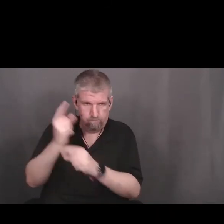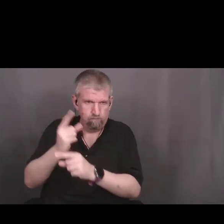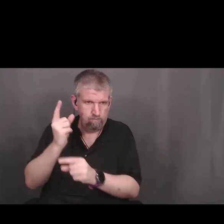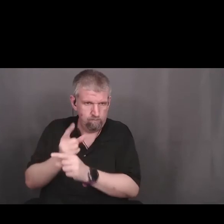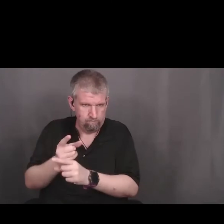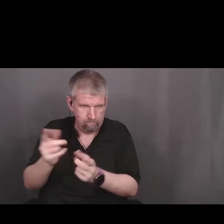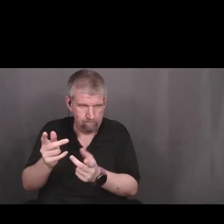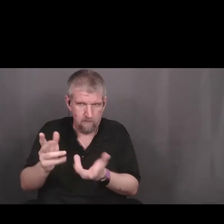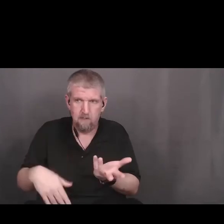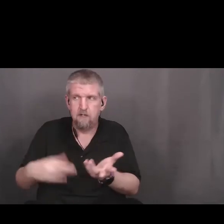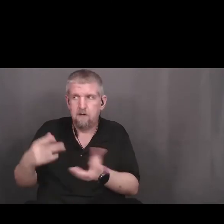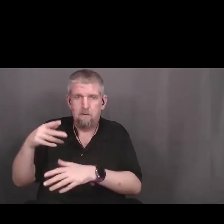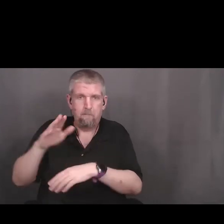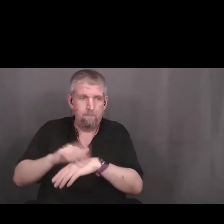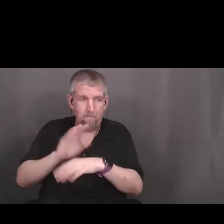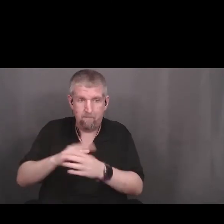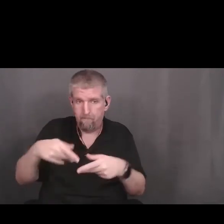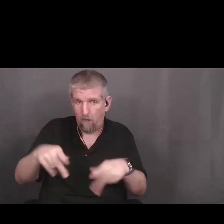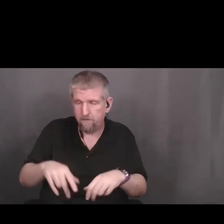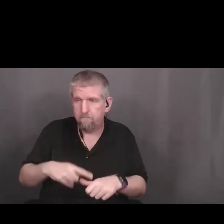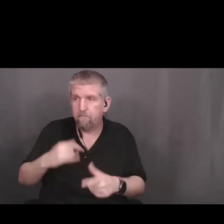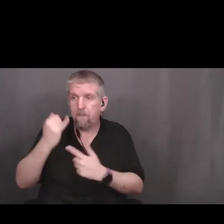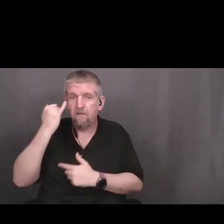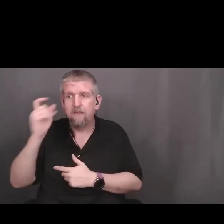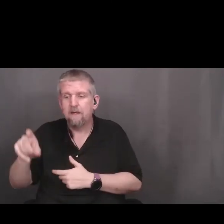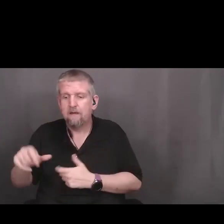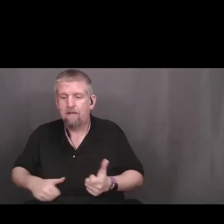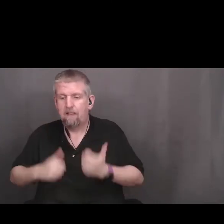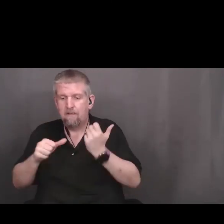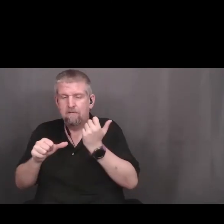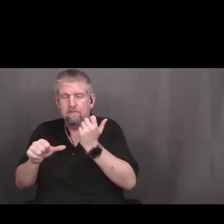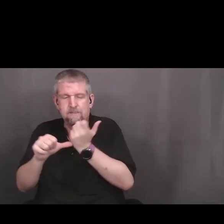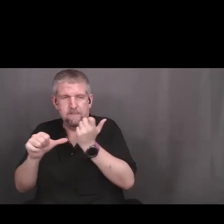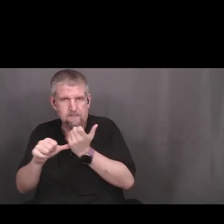Again, the pet policies, if they need to live in attendant, we can assist with that.